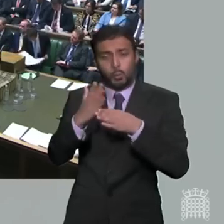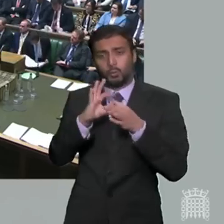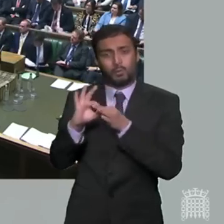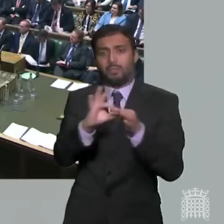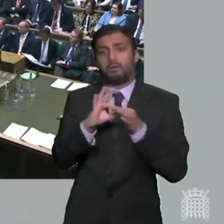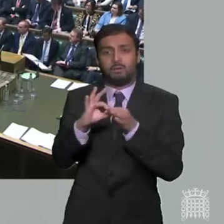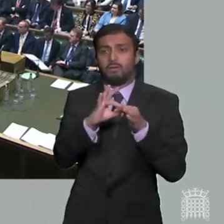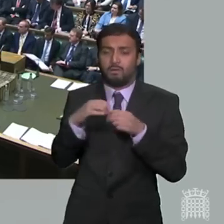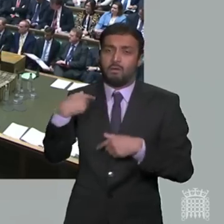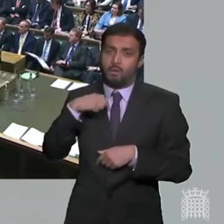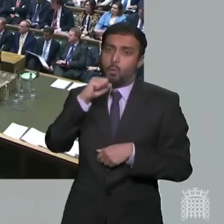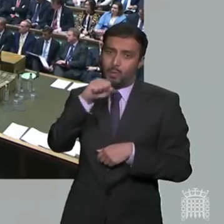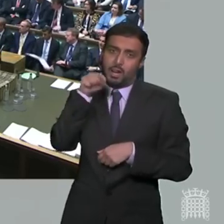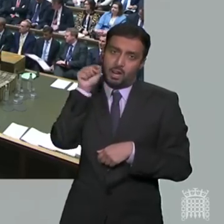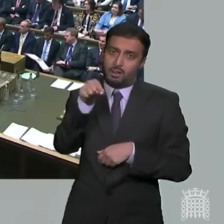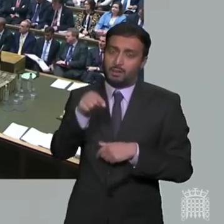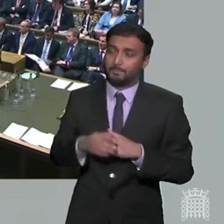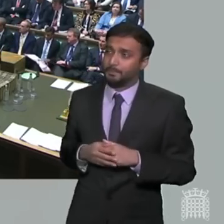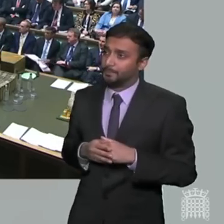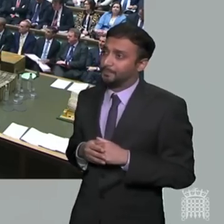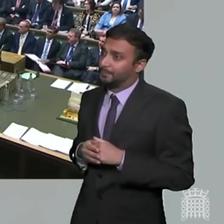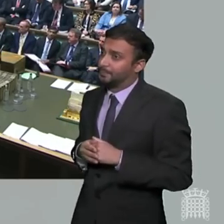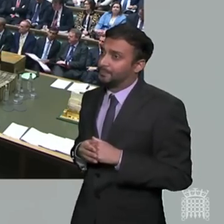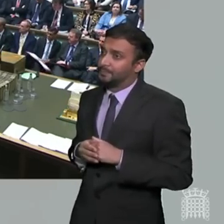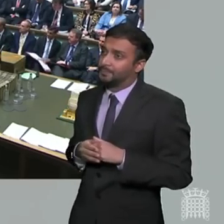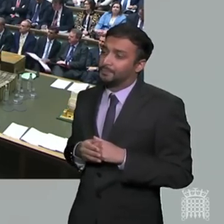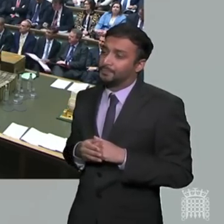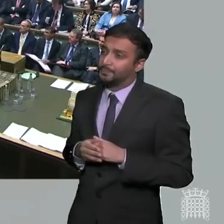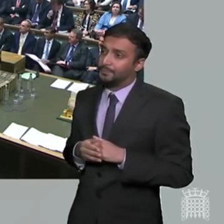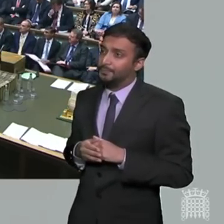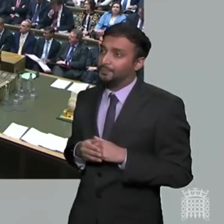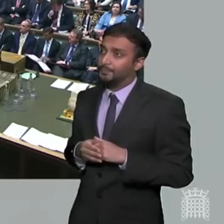Ian Blackford It is right that we respect the decision of